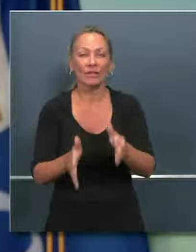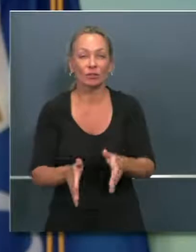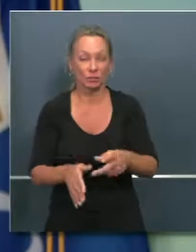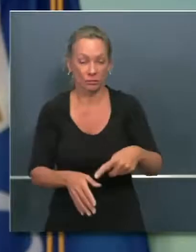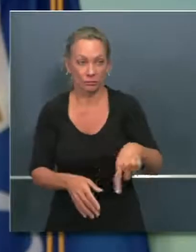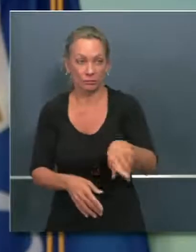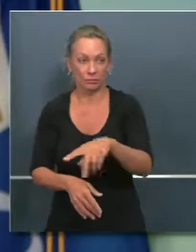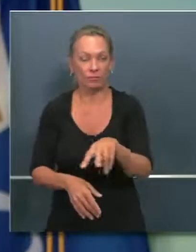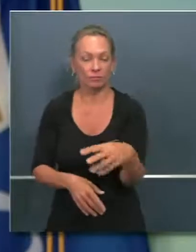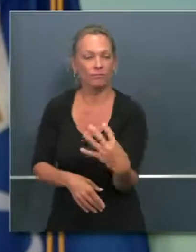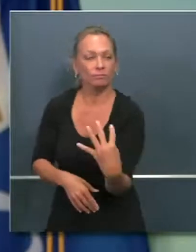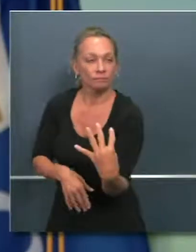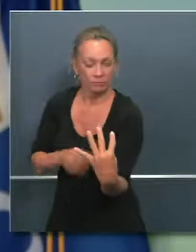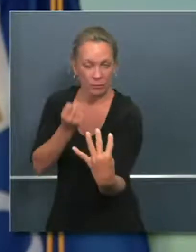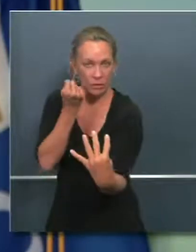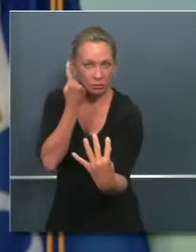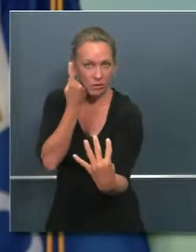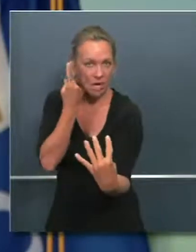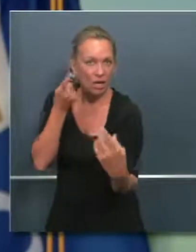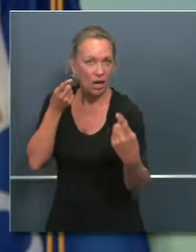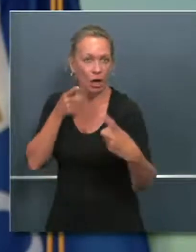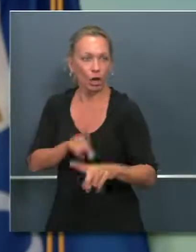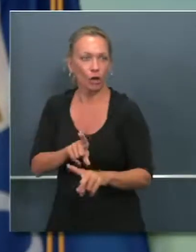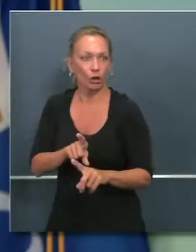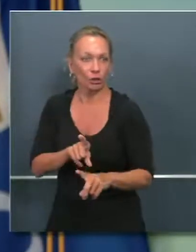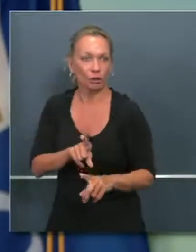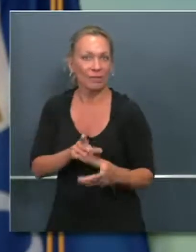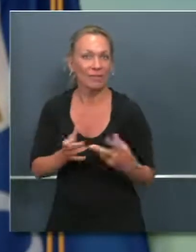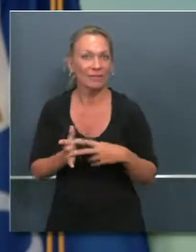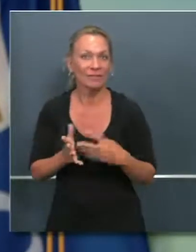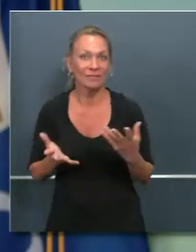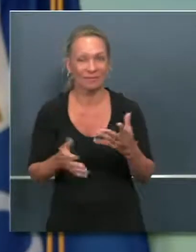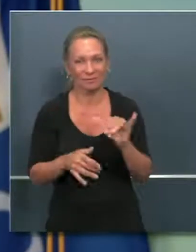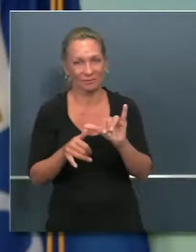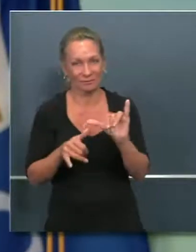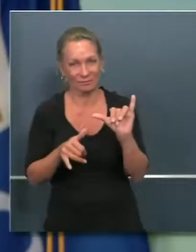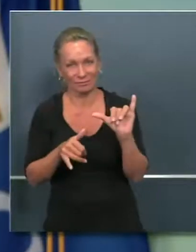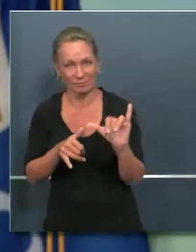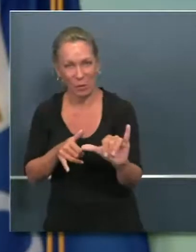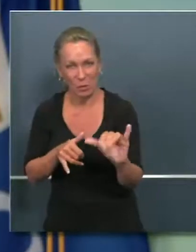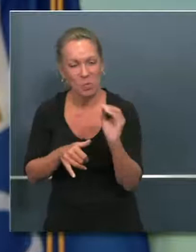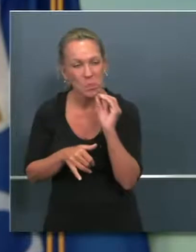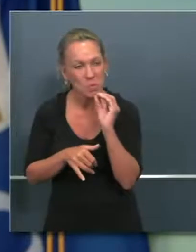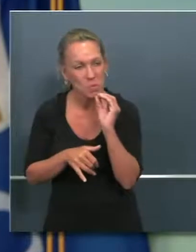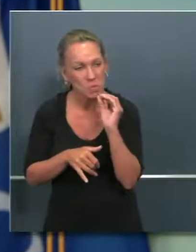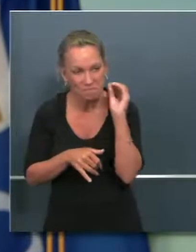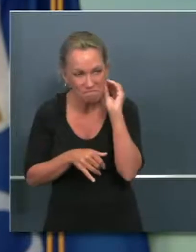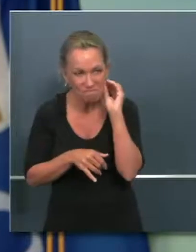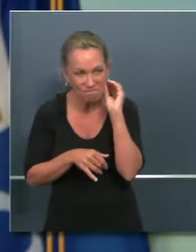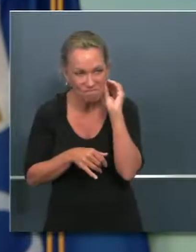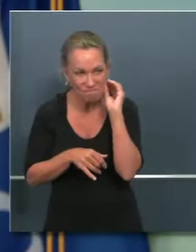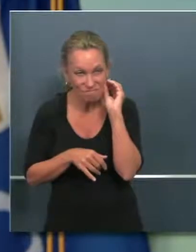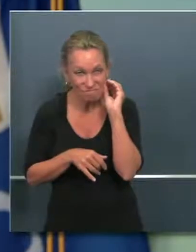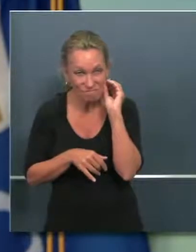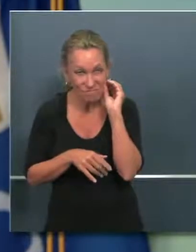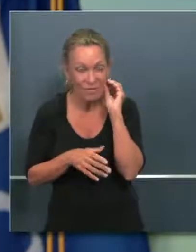order frame a state of California will assert itself and make sure that happens accordingly